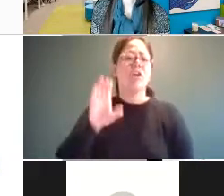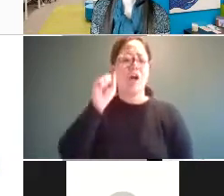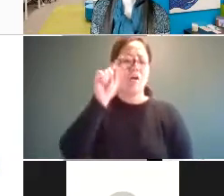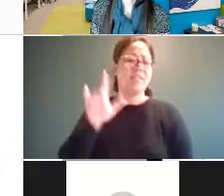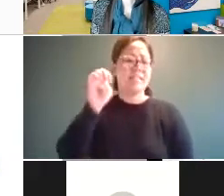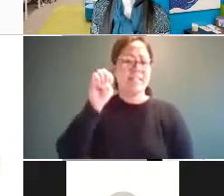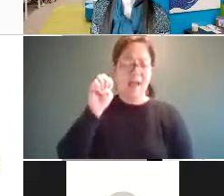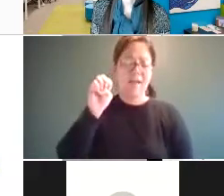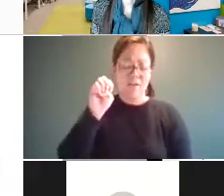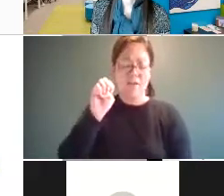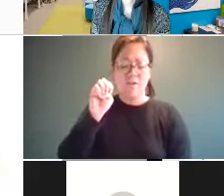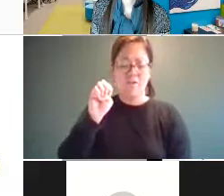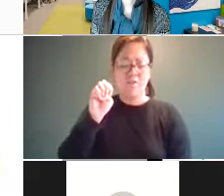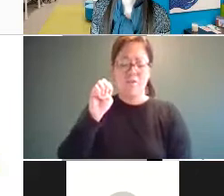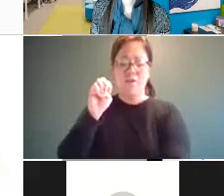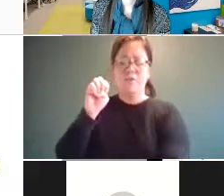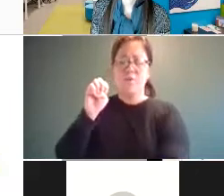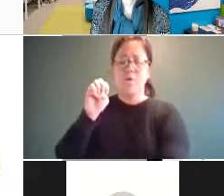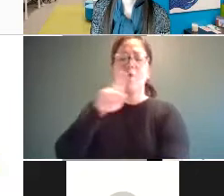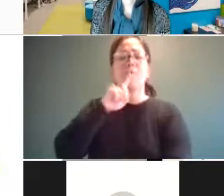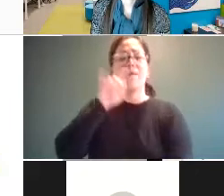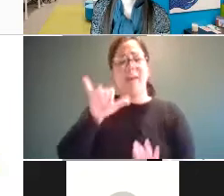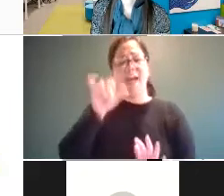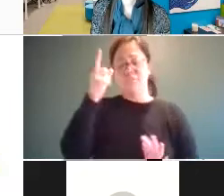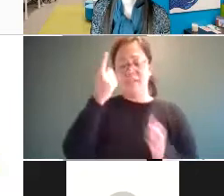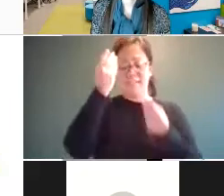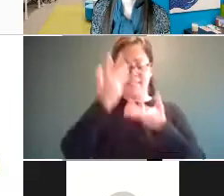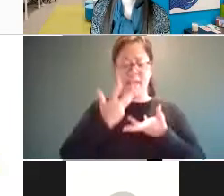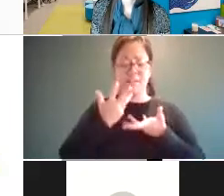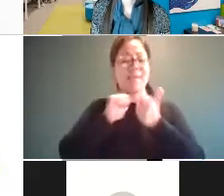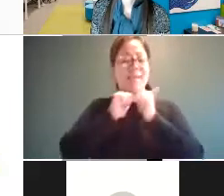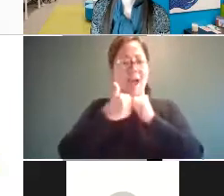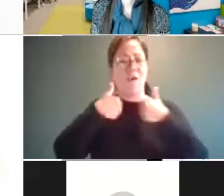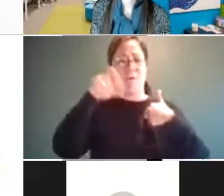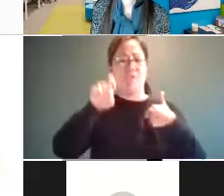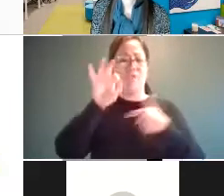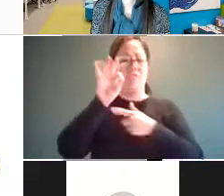So these essentially tell us how things should be formatted. The next level with that